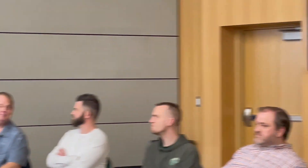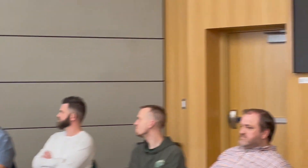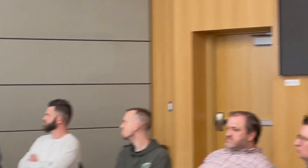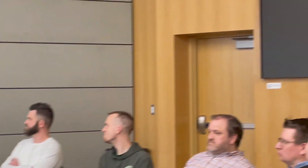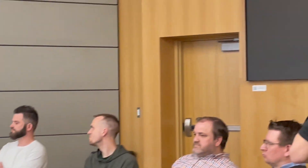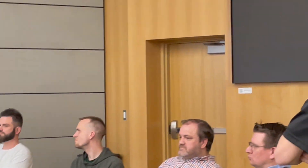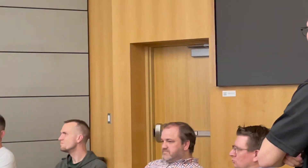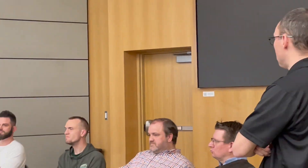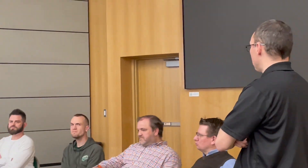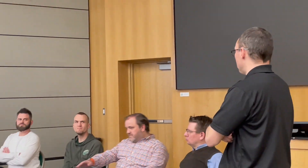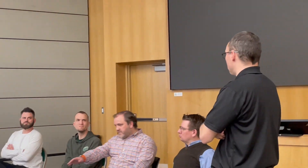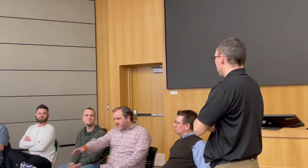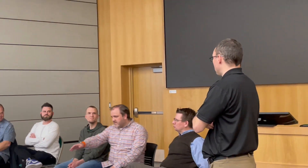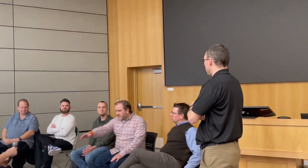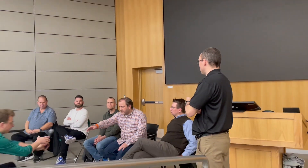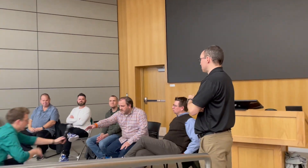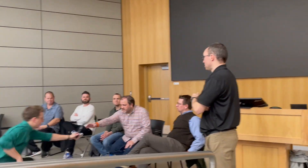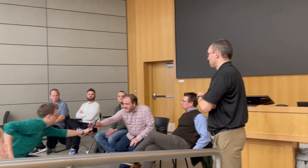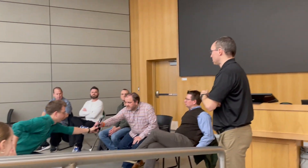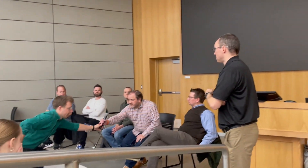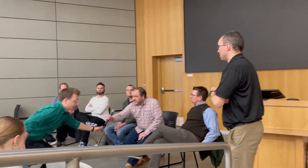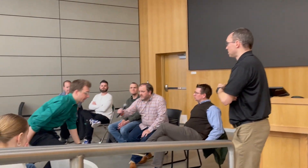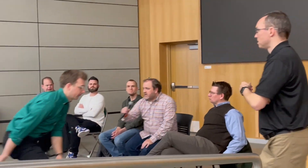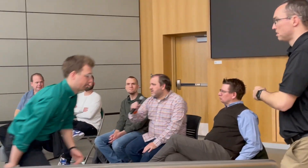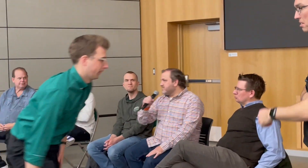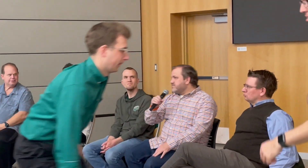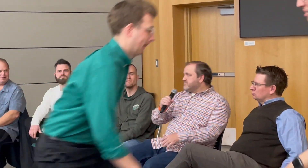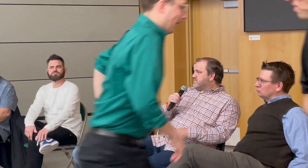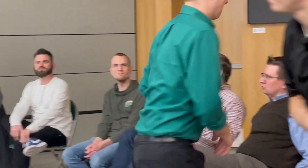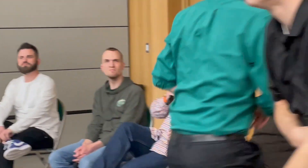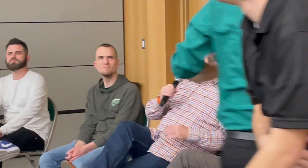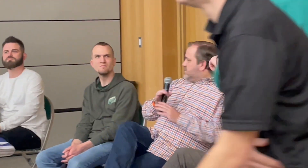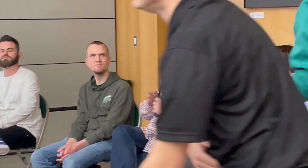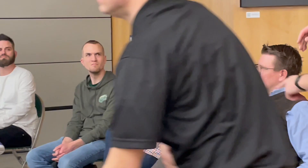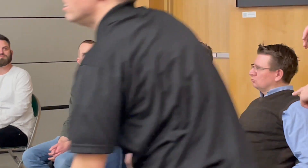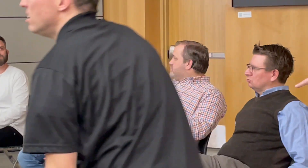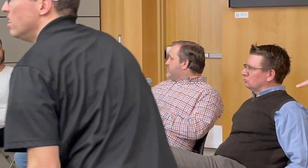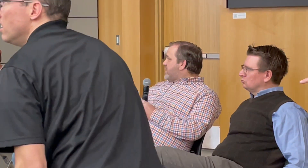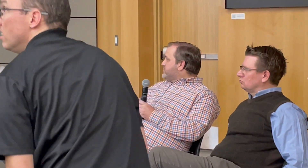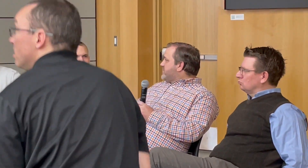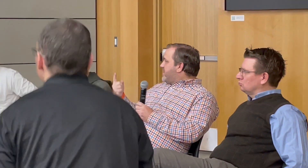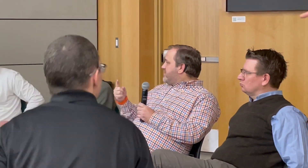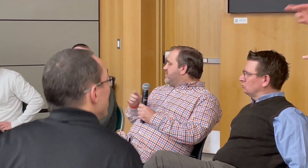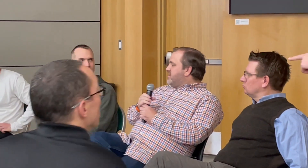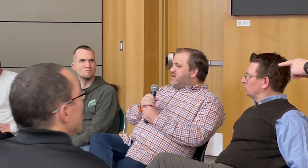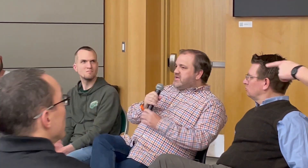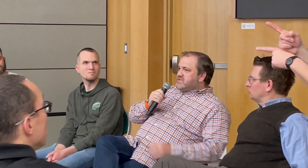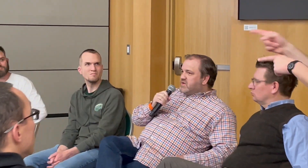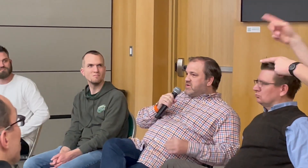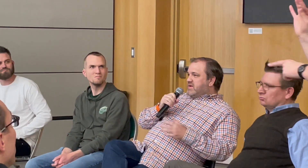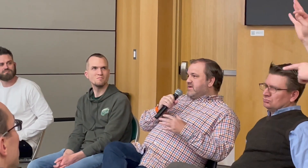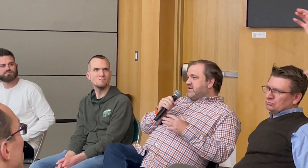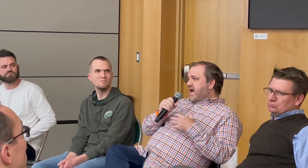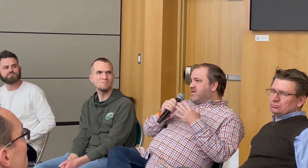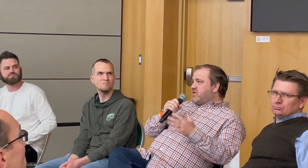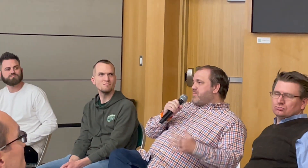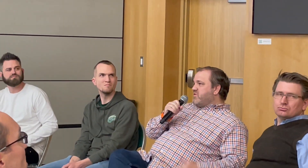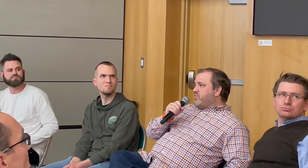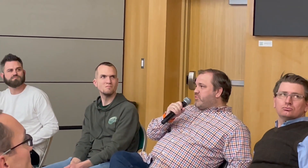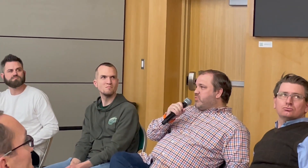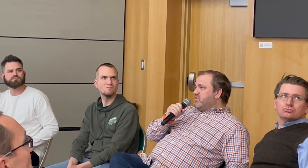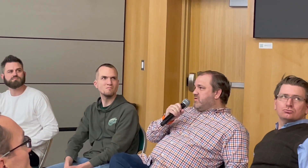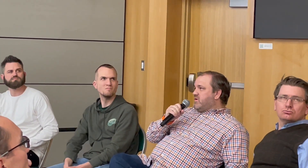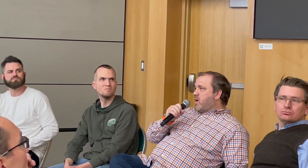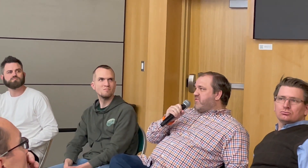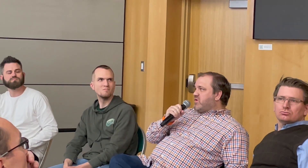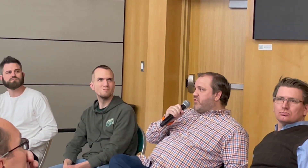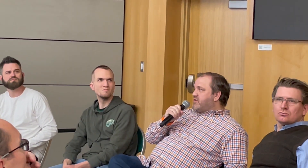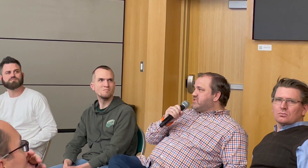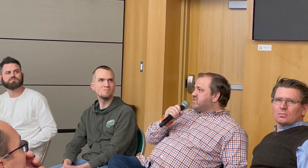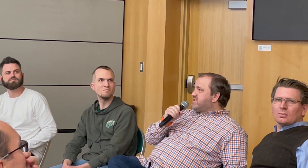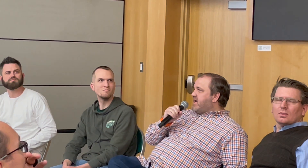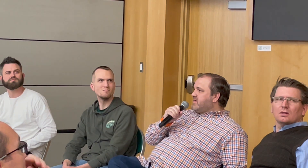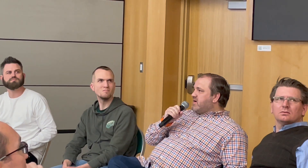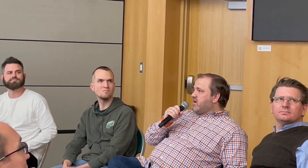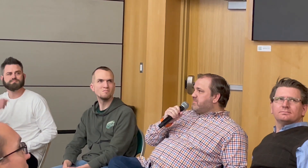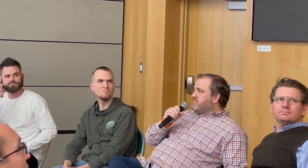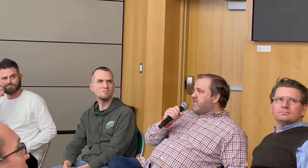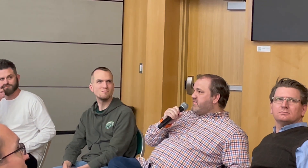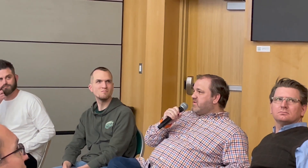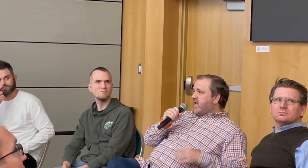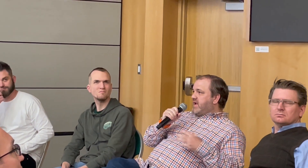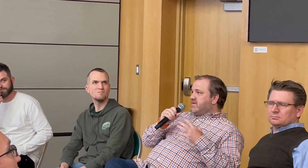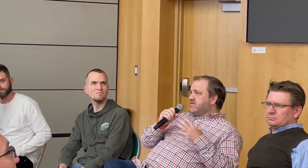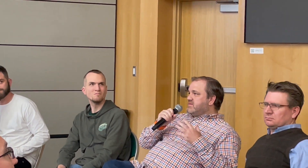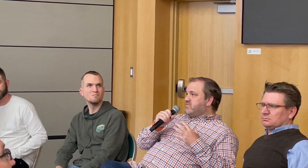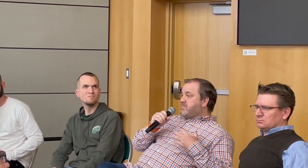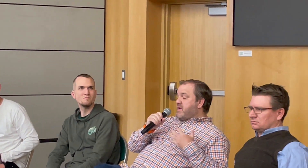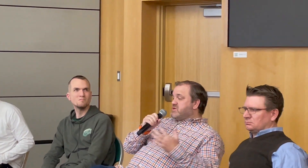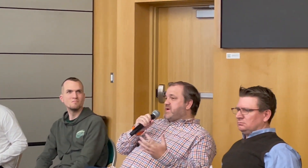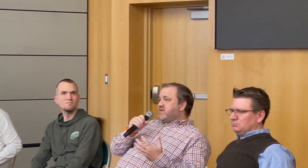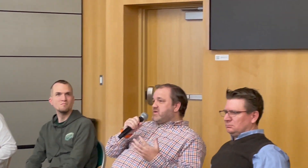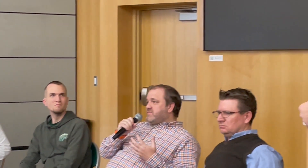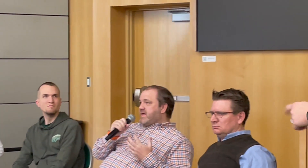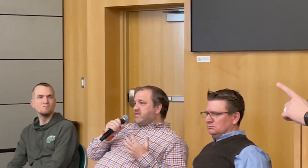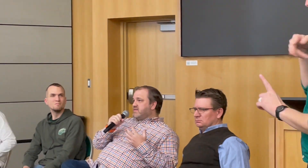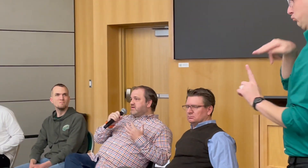experience on top of on top of what R just said um I feel like from my perspective that